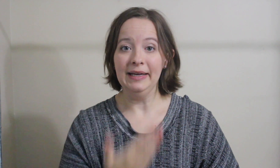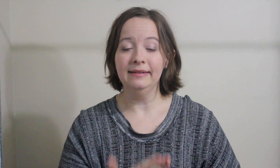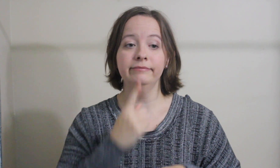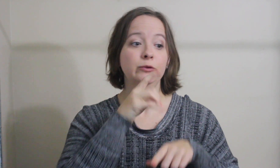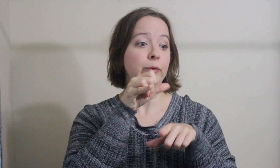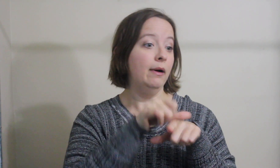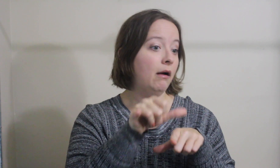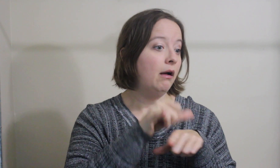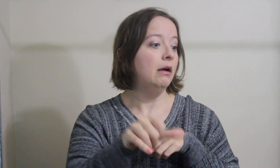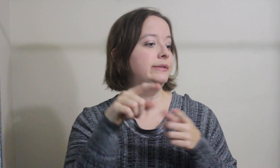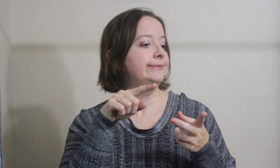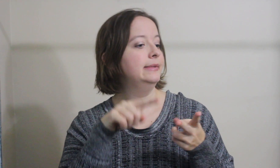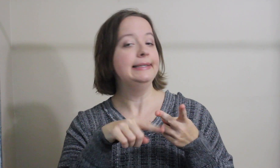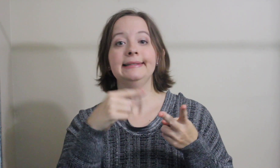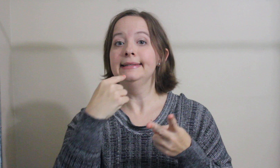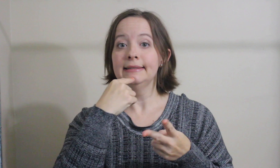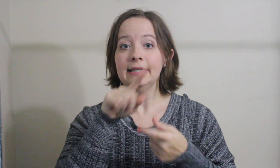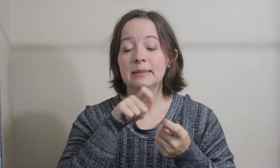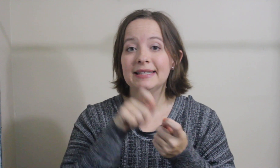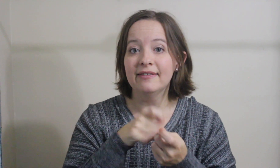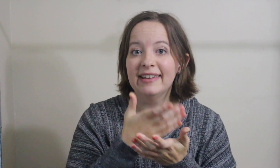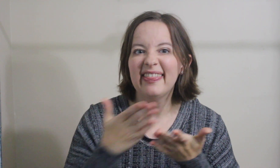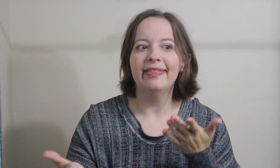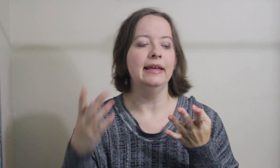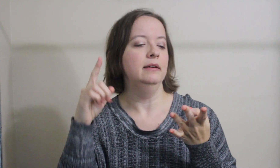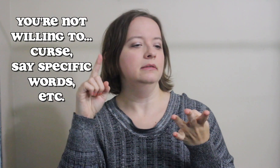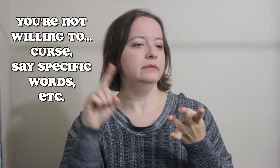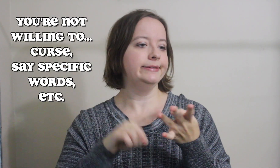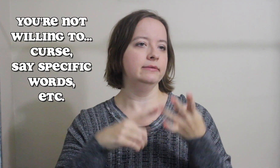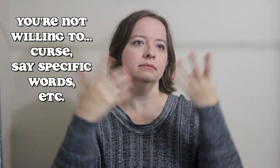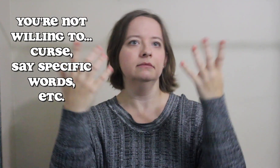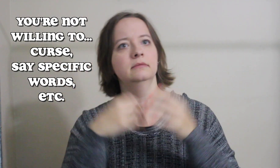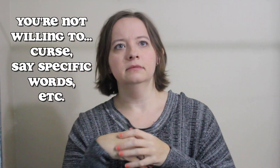you are not willing to curse, say specific things... I don't know...